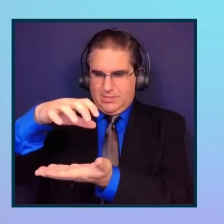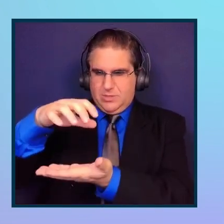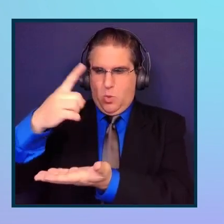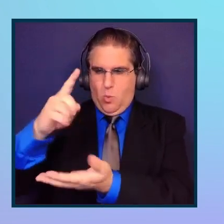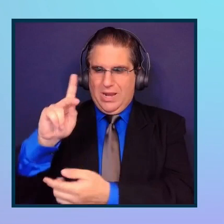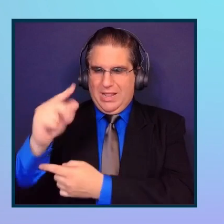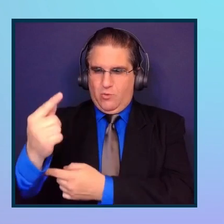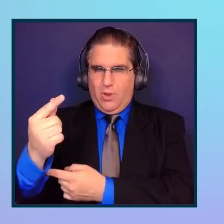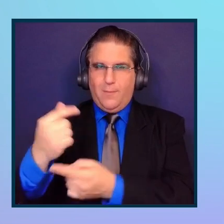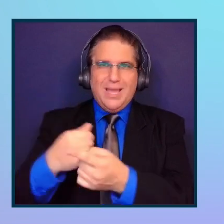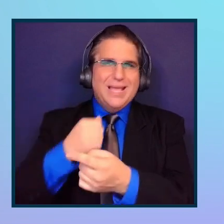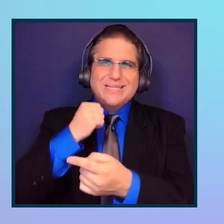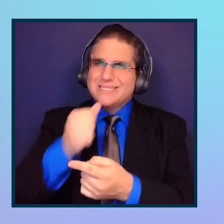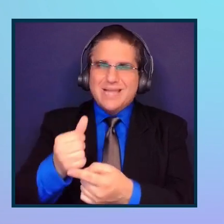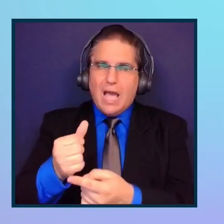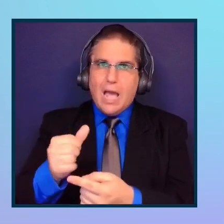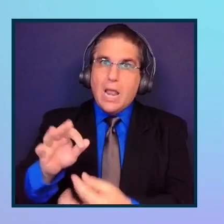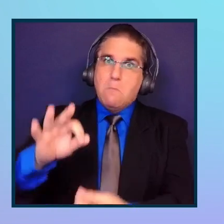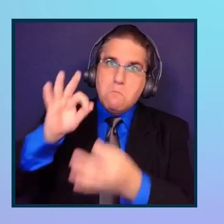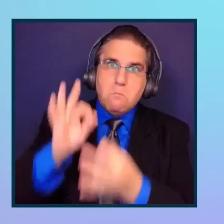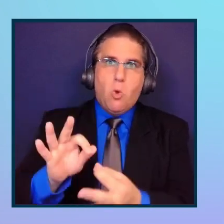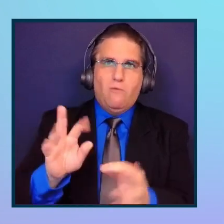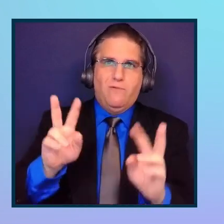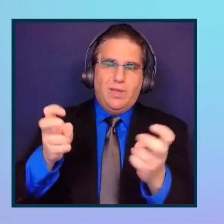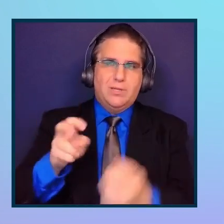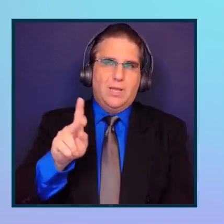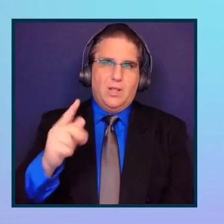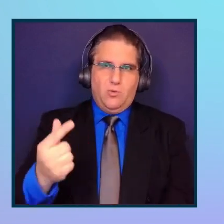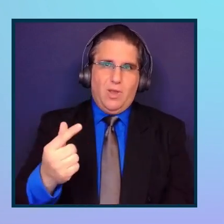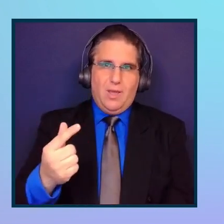And so you, it's a mistake to go into work today to say,